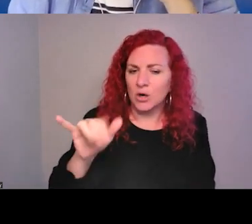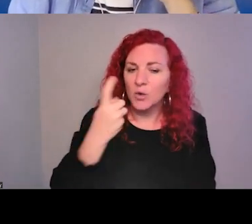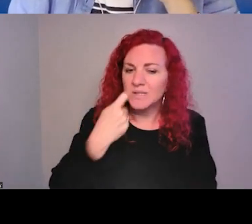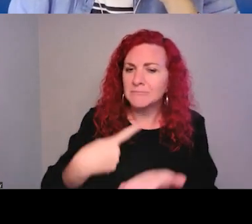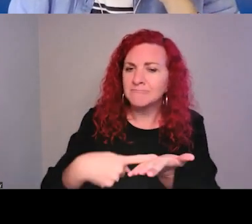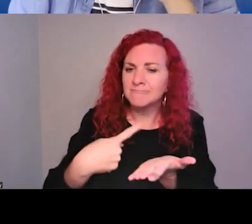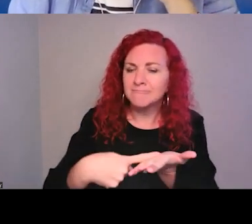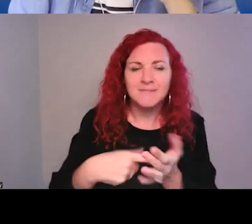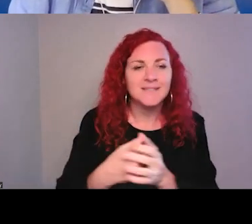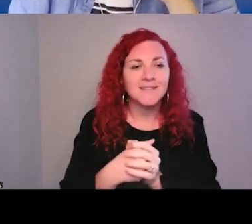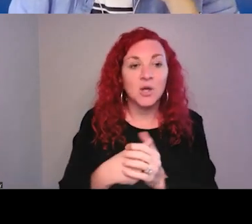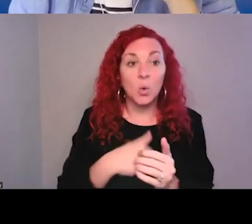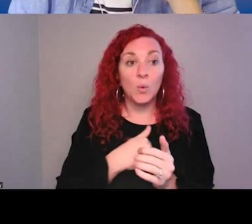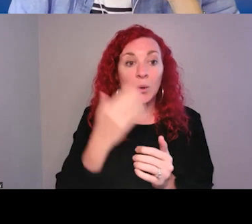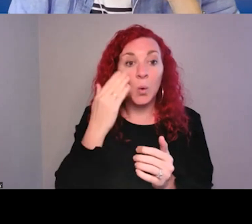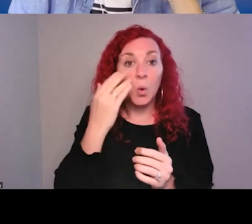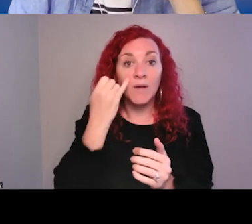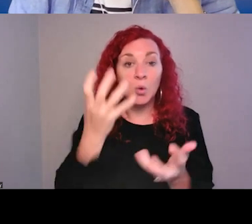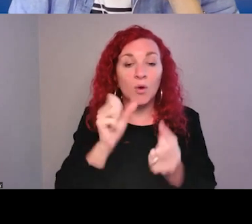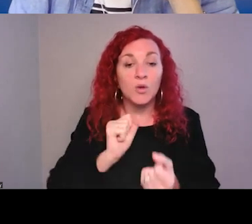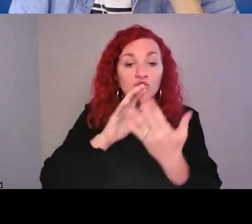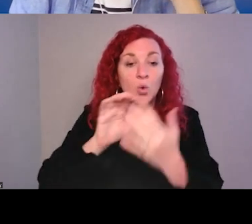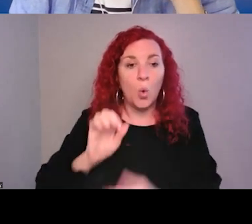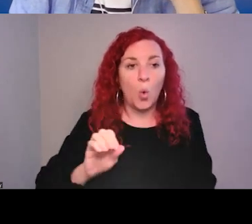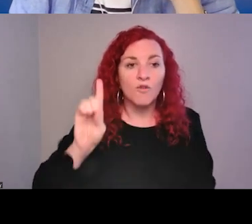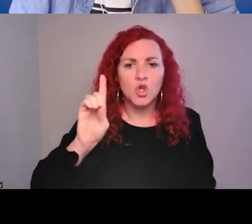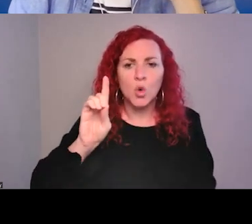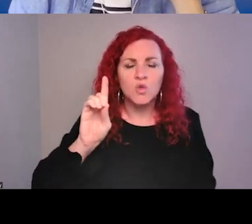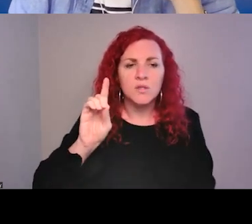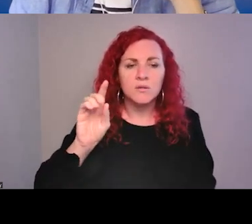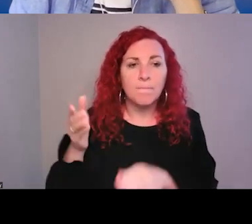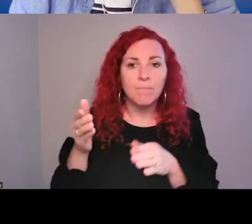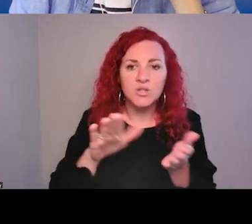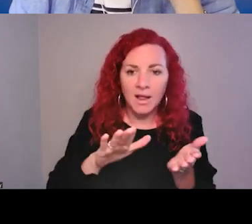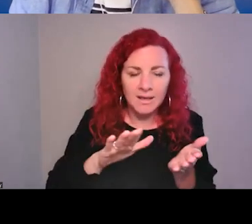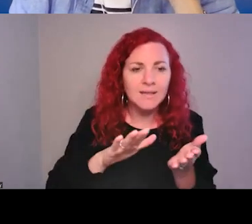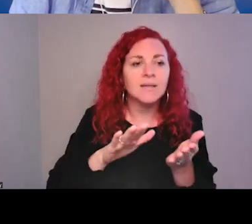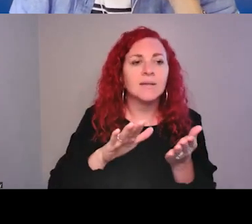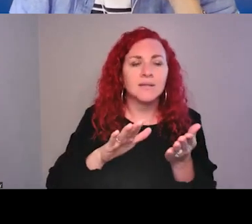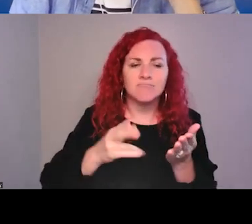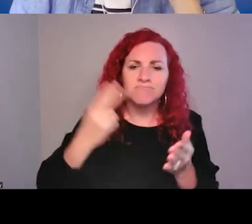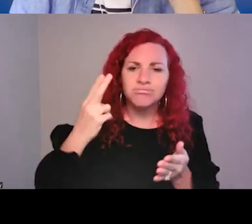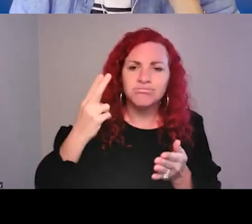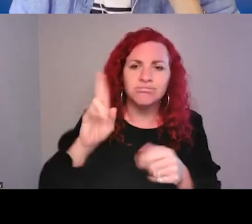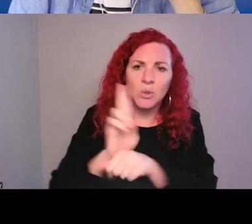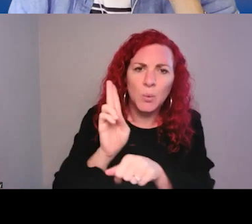WE KNEW IF WE WERE GOING TO ADDRESS HIGH MORTALITY IN HOSPITALS,